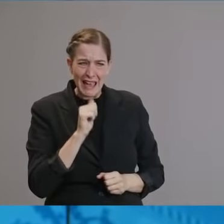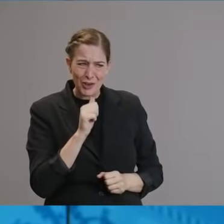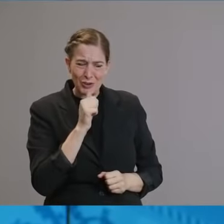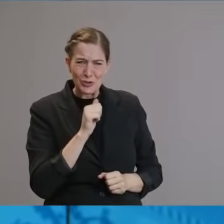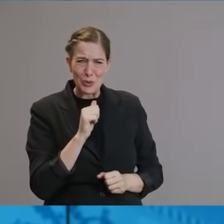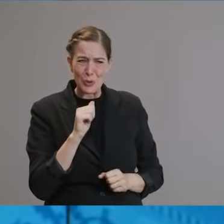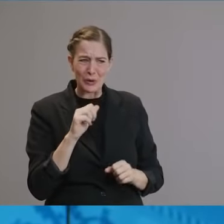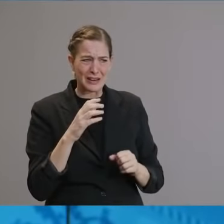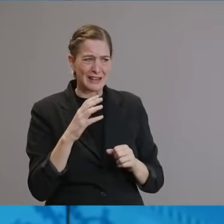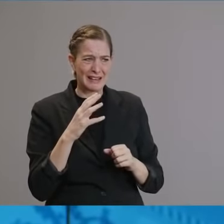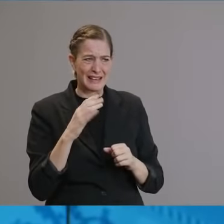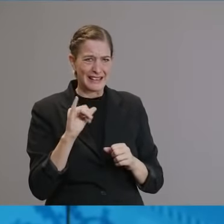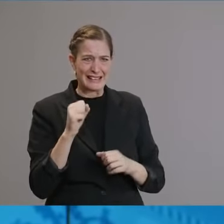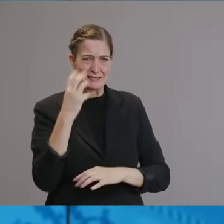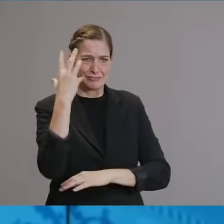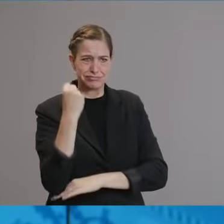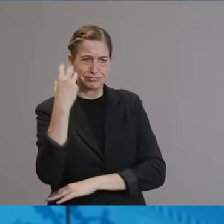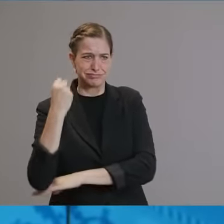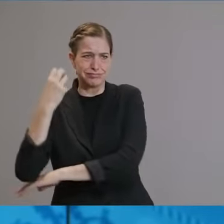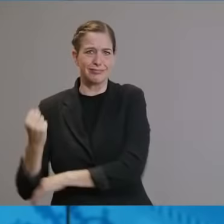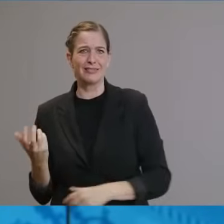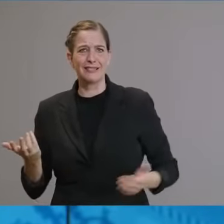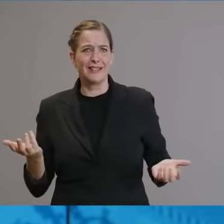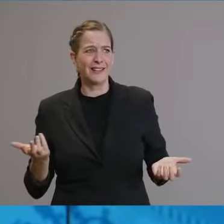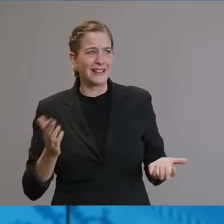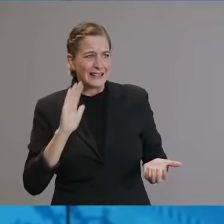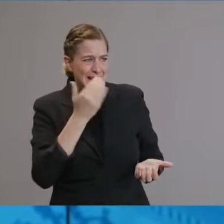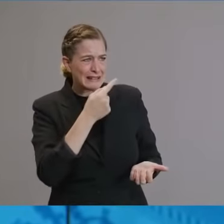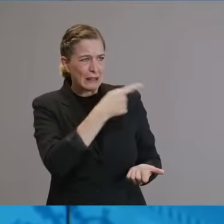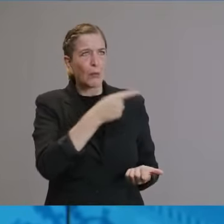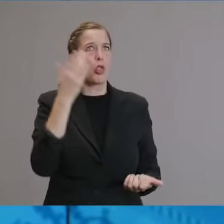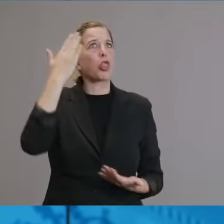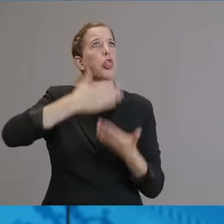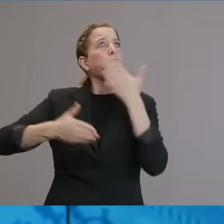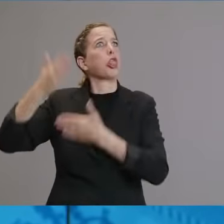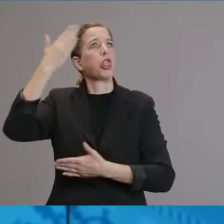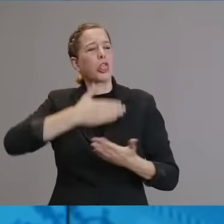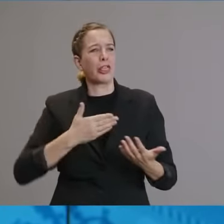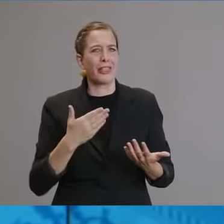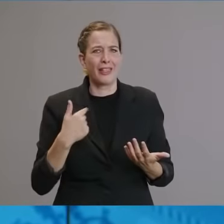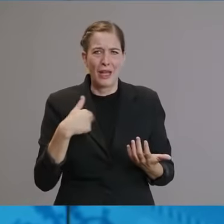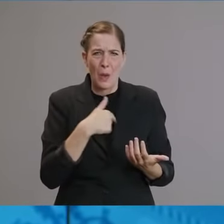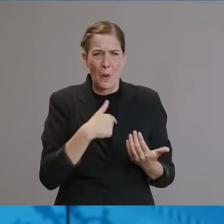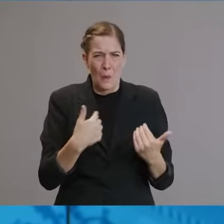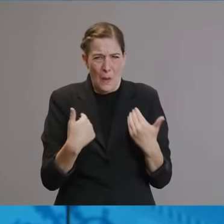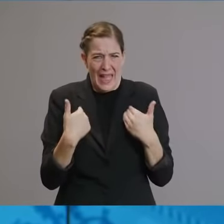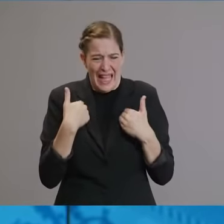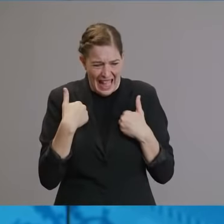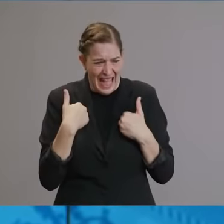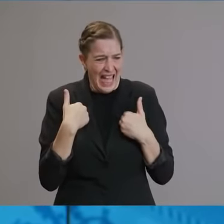AND THE FACT THAT WE HAVE -- I JUST TOOK YOU THROUGH THE -- AND THE FACT THAT WE HAVE CAPACITY, THAT IS ALL YOU ARE CONCERNED ABOUT.